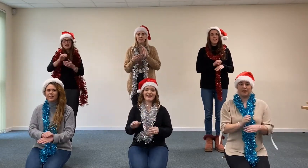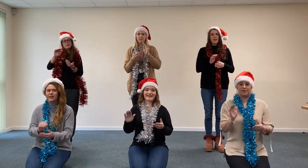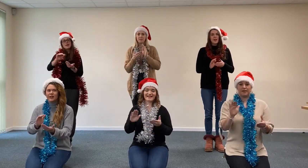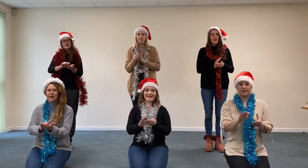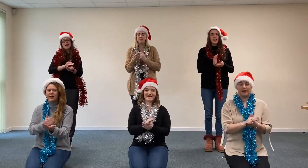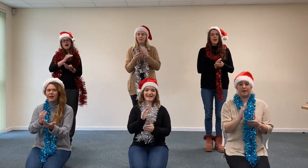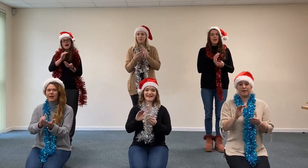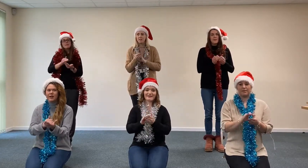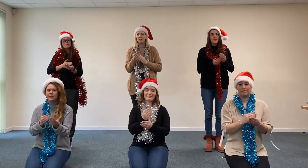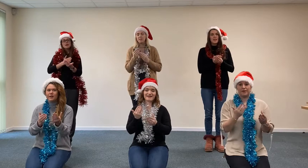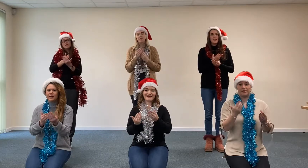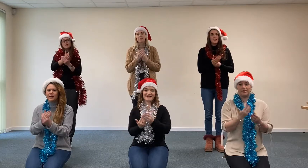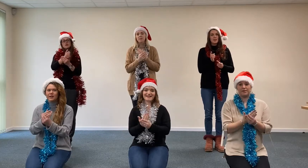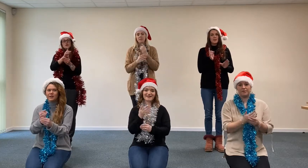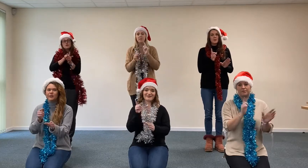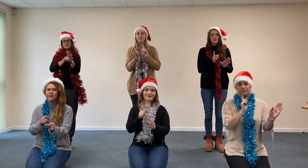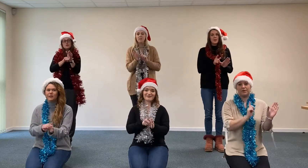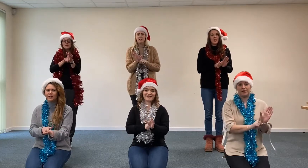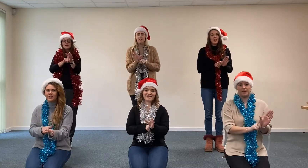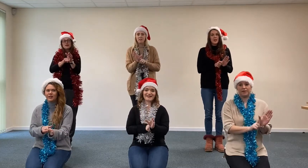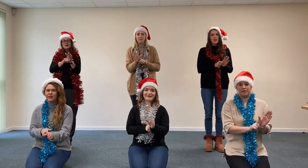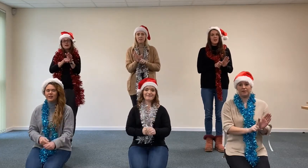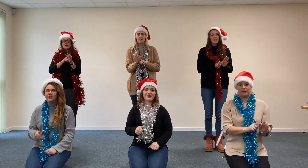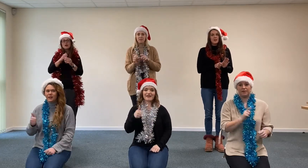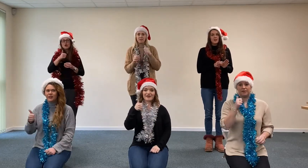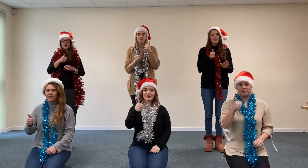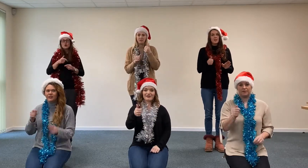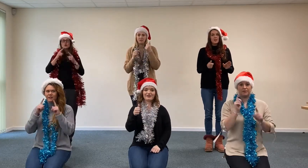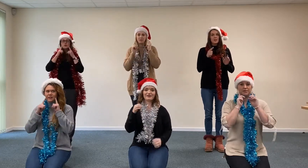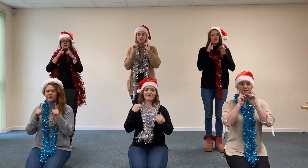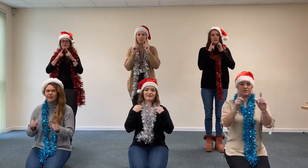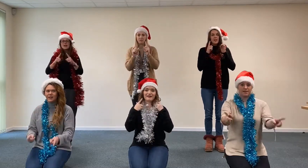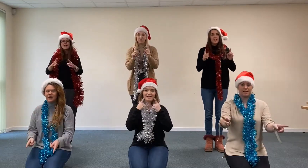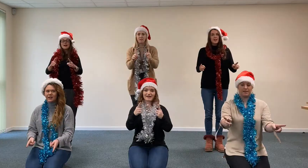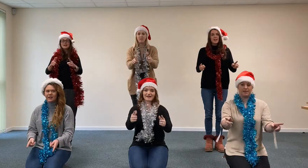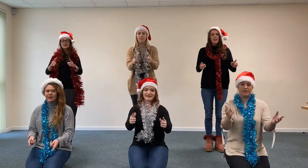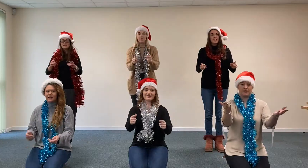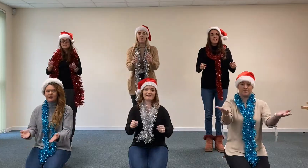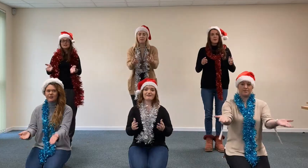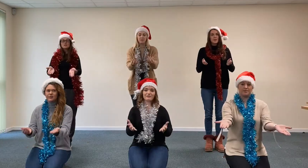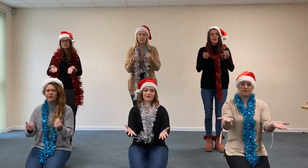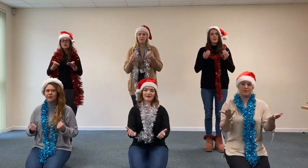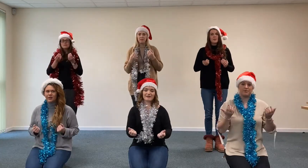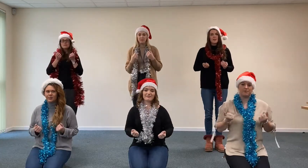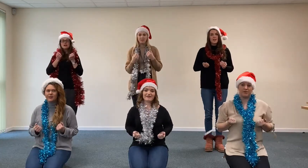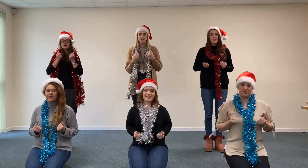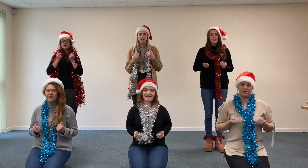and a happy new year Good tidings we bring